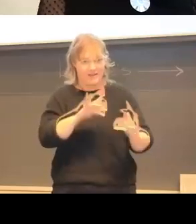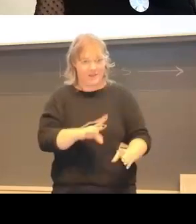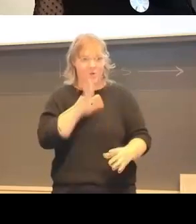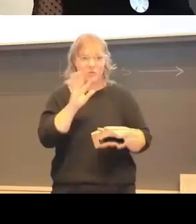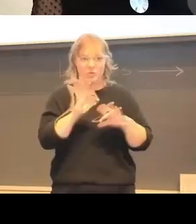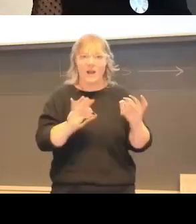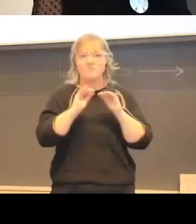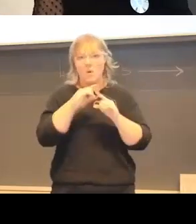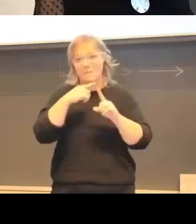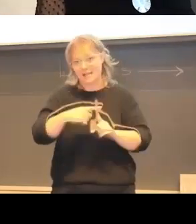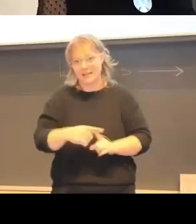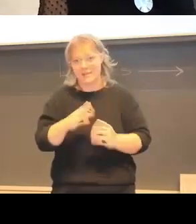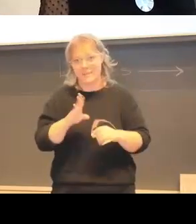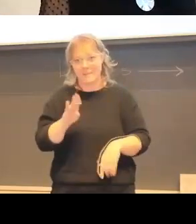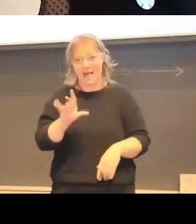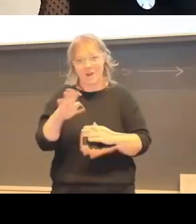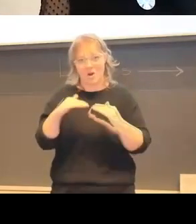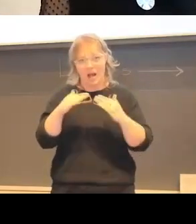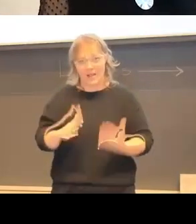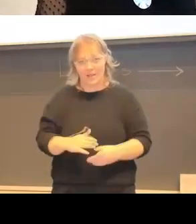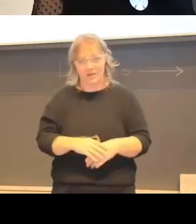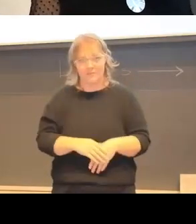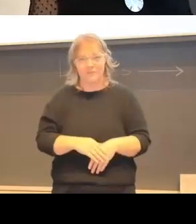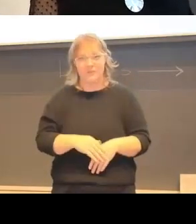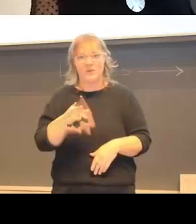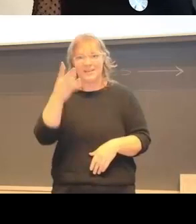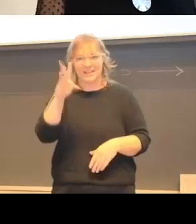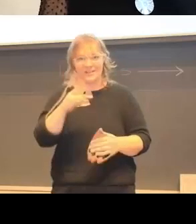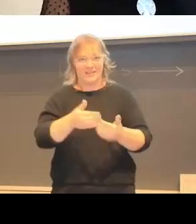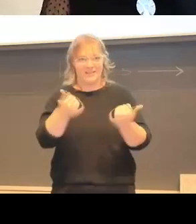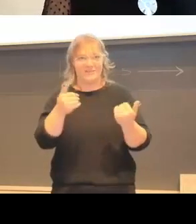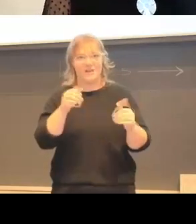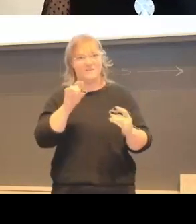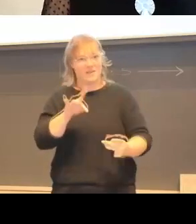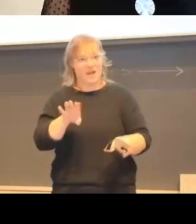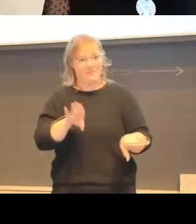positively by their colleague with 17 separate feedback behaviors we combine information from